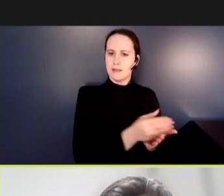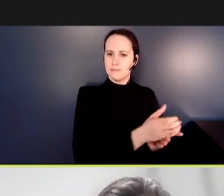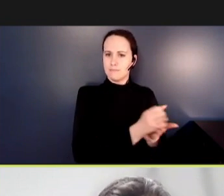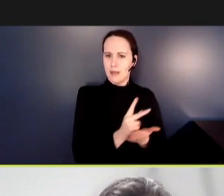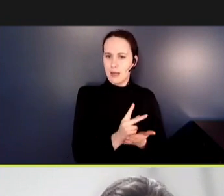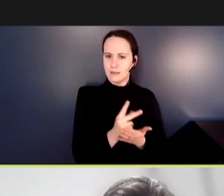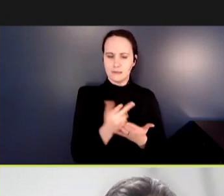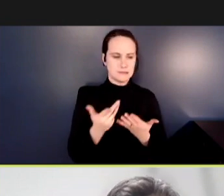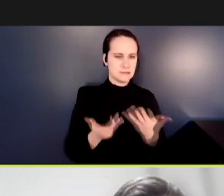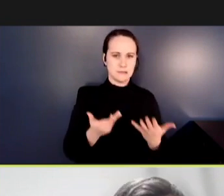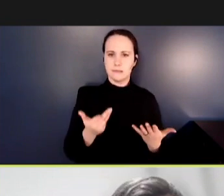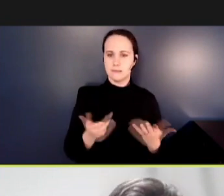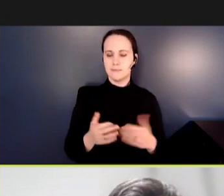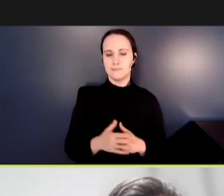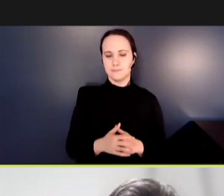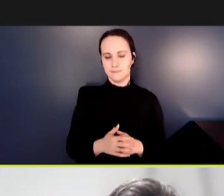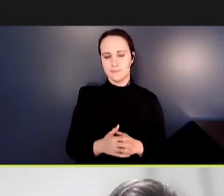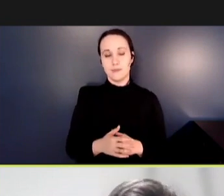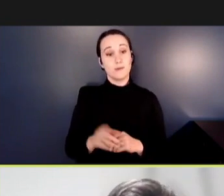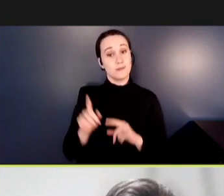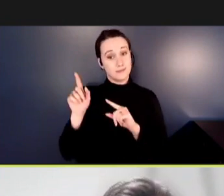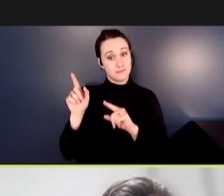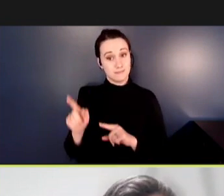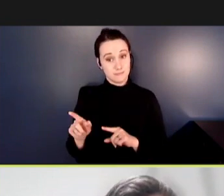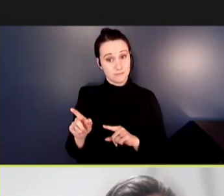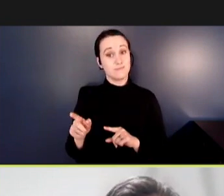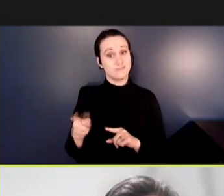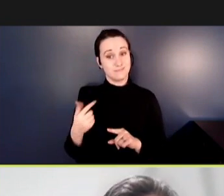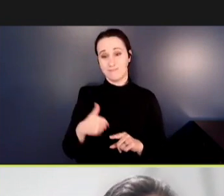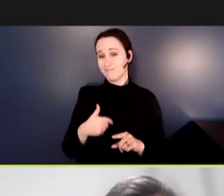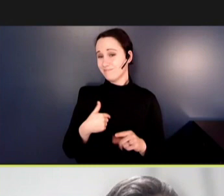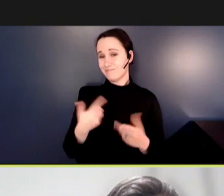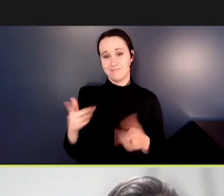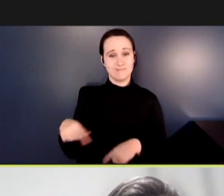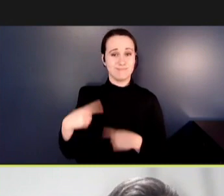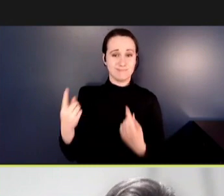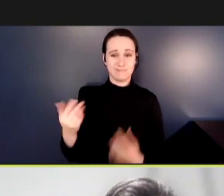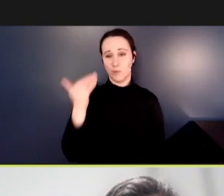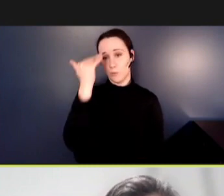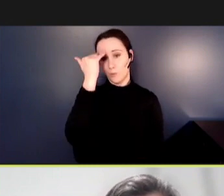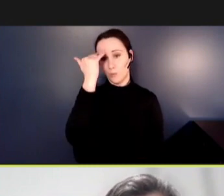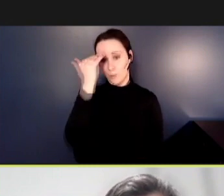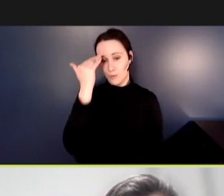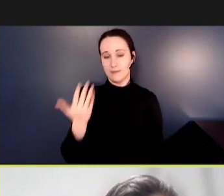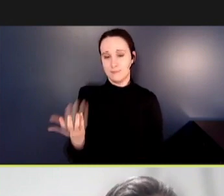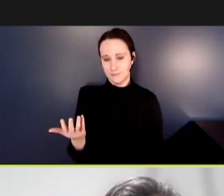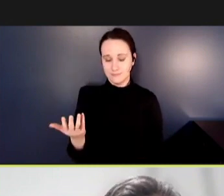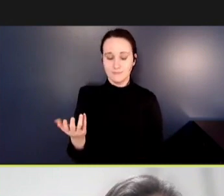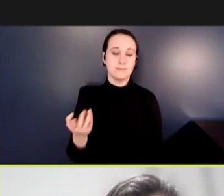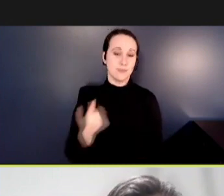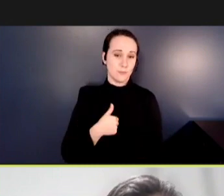vaccine. So, this is well known, and I think that we will see more of these data